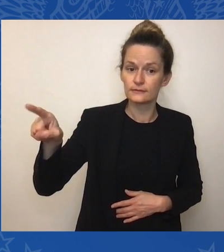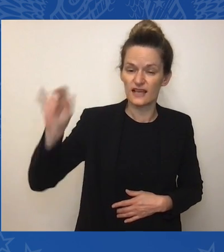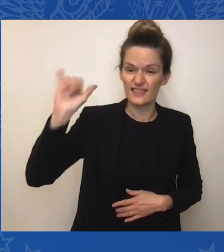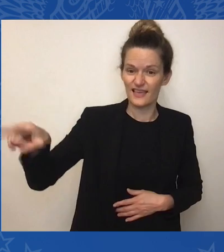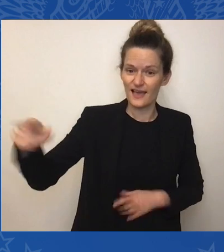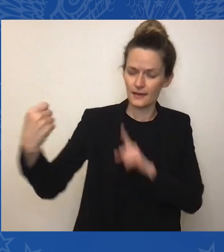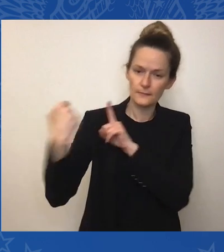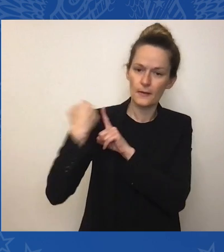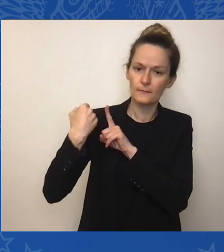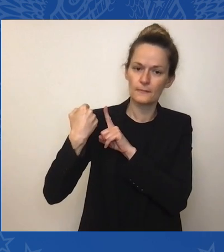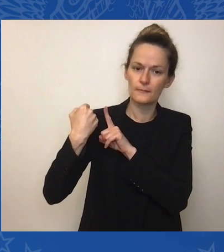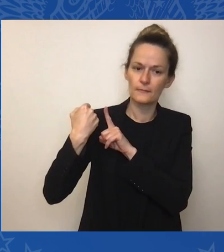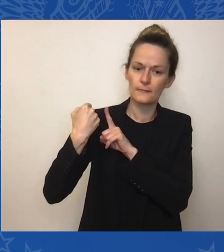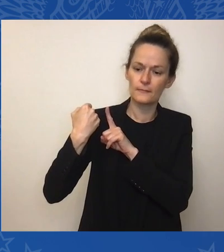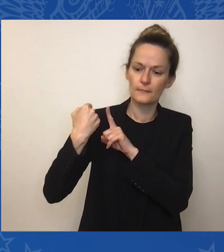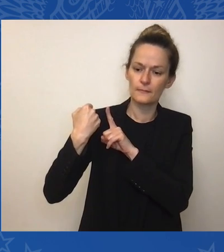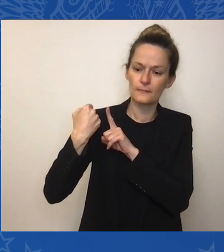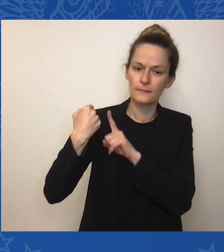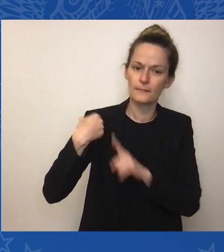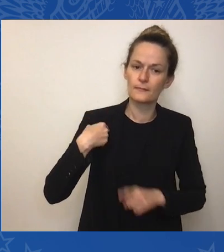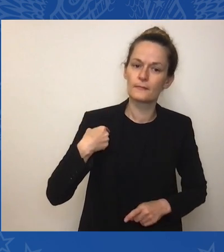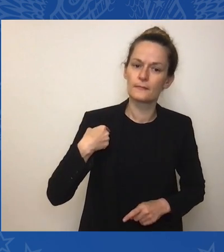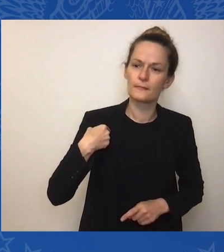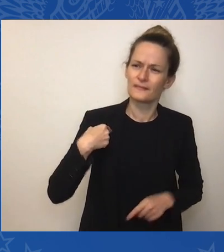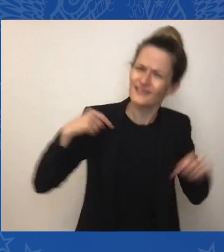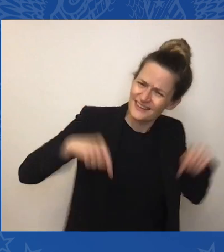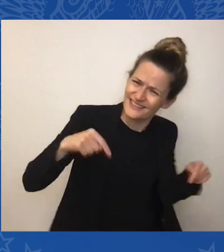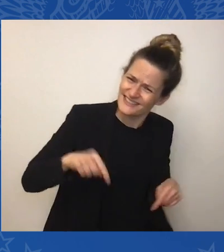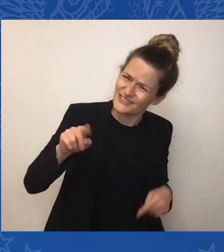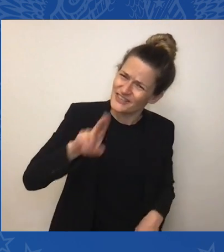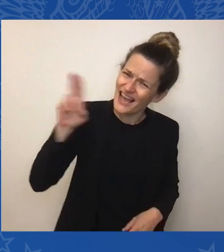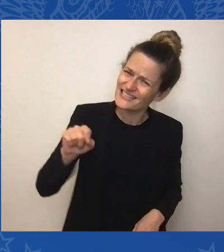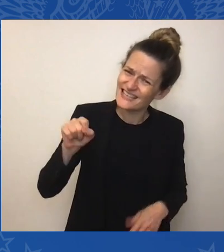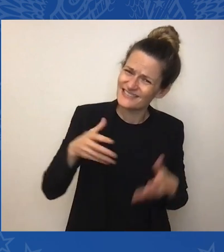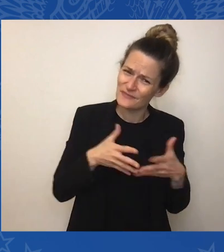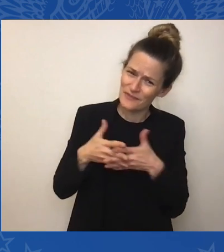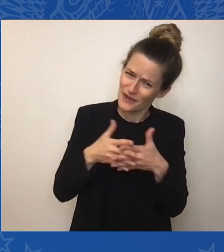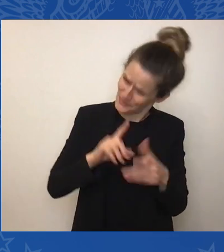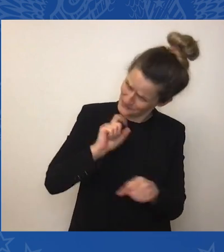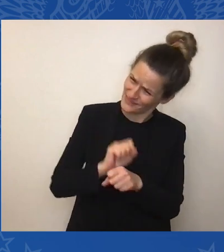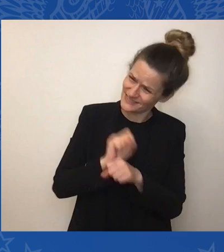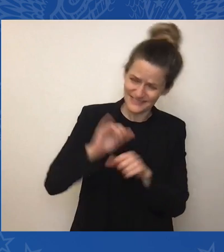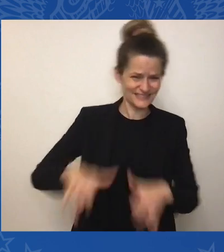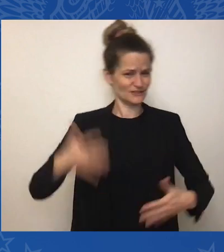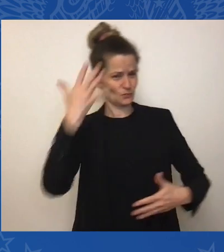people coming out of fields at night carrying torches. Close your eyes. Remember what you saw.